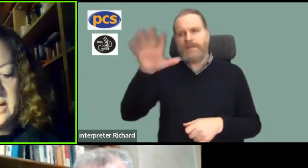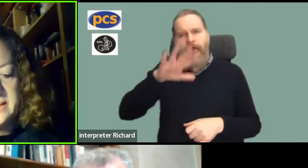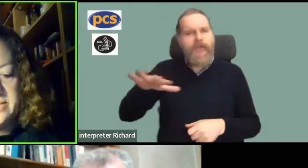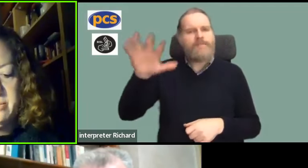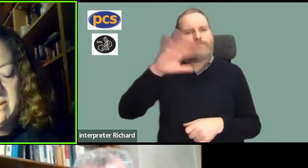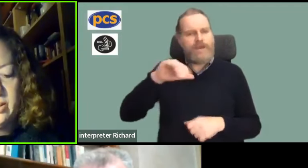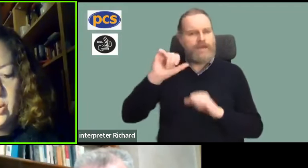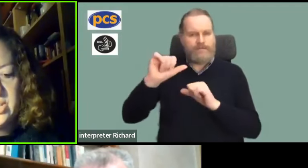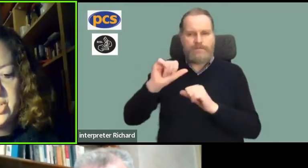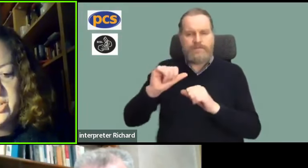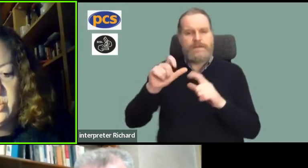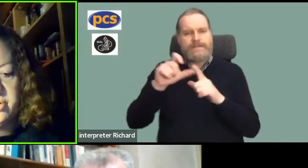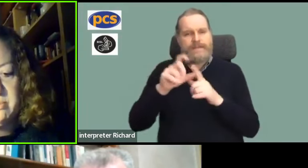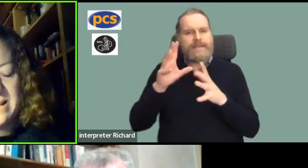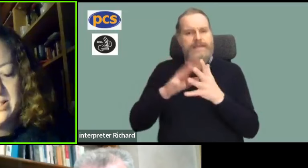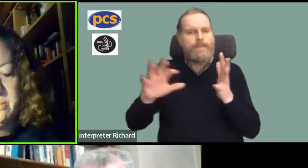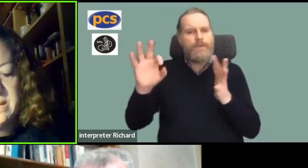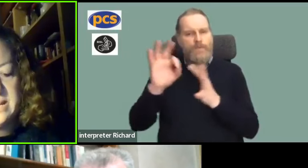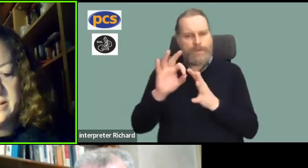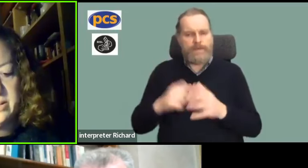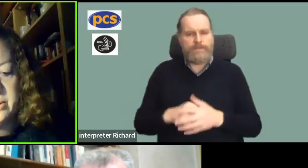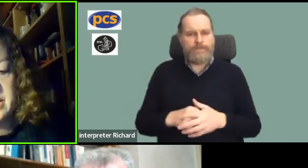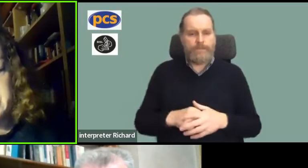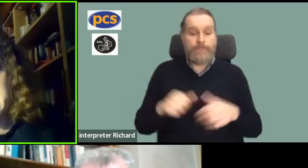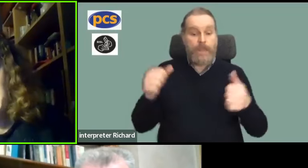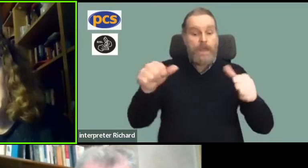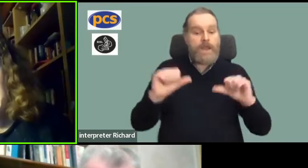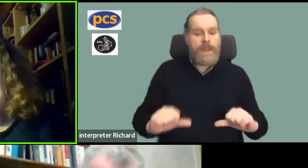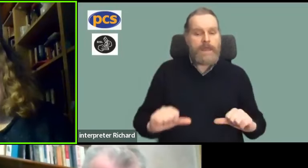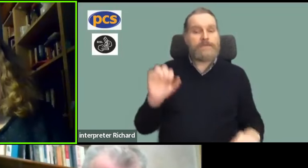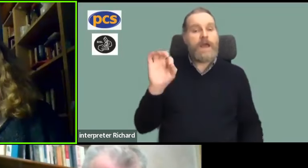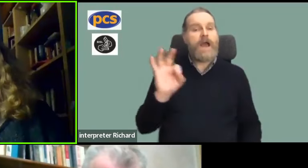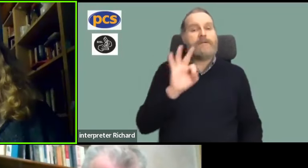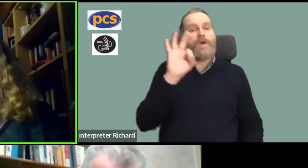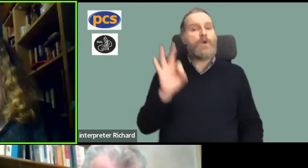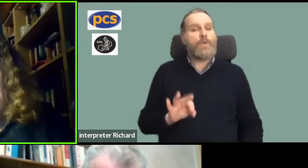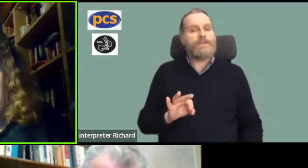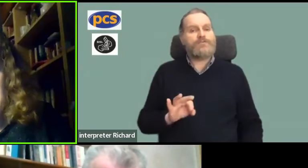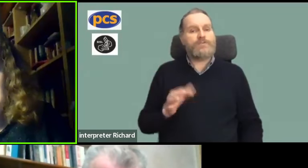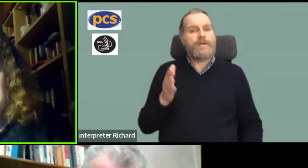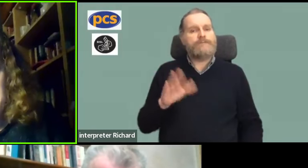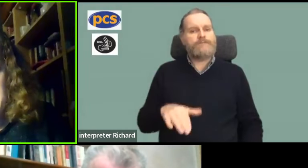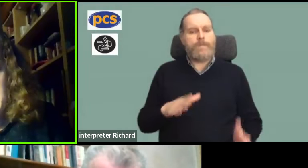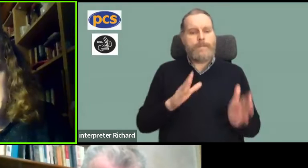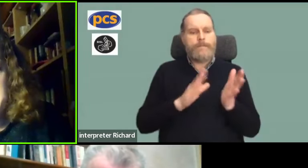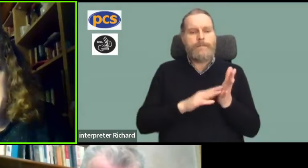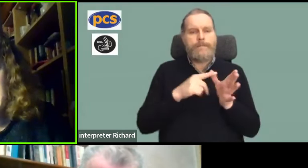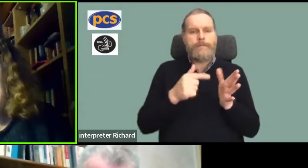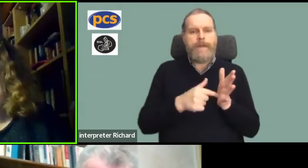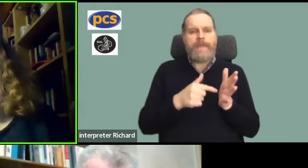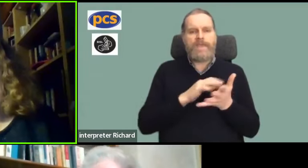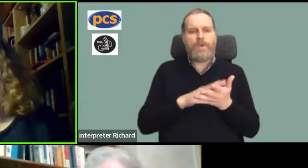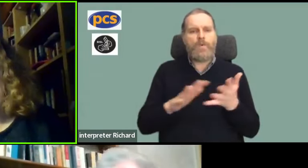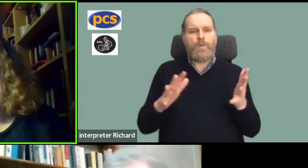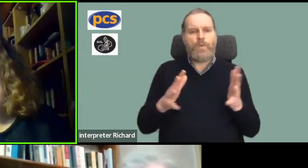Of Sundland Branch from Of Sundland Branch from Marina, ina. I There is a question ina. I There is a question from Matthew me, and who, I know is a Matthew mehan, who, I know is